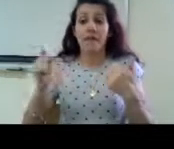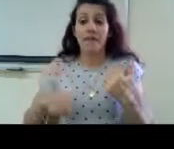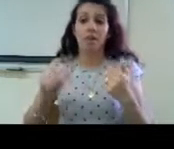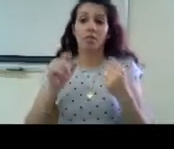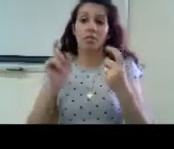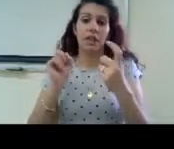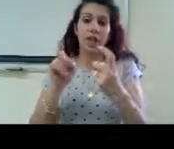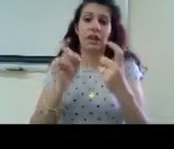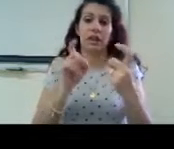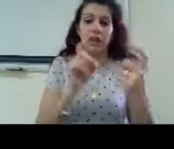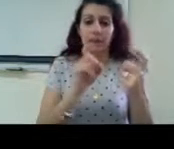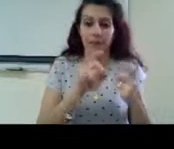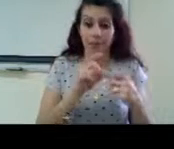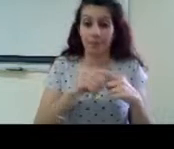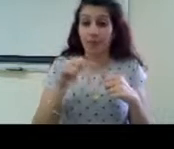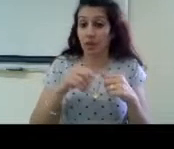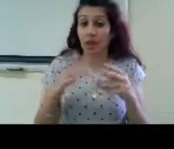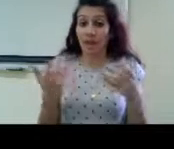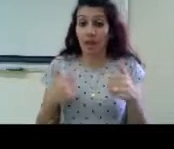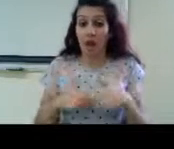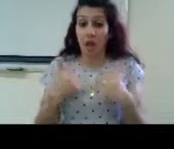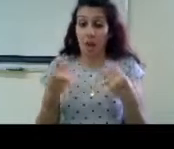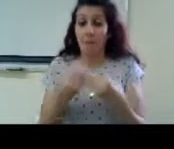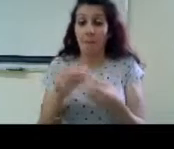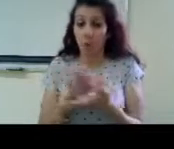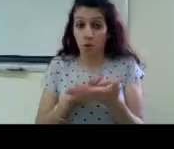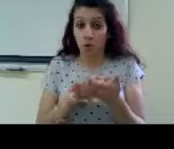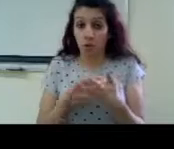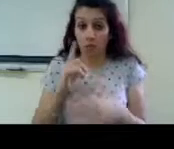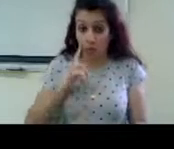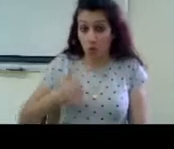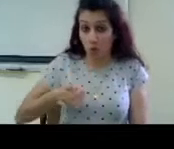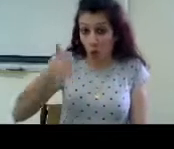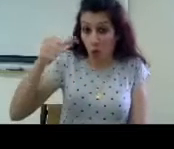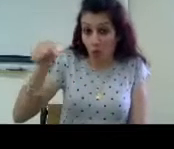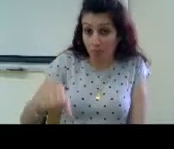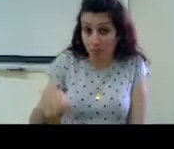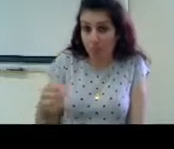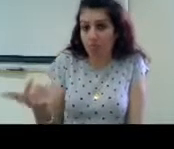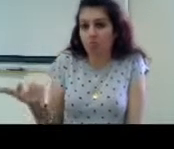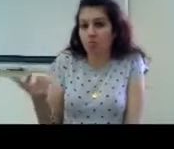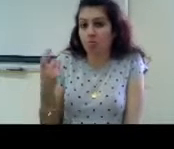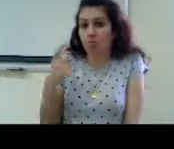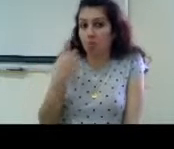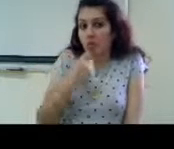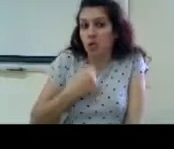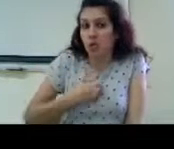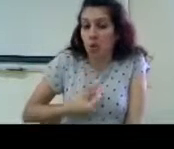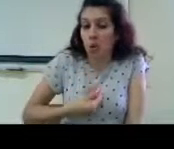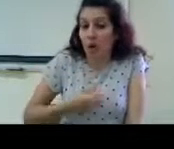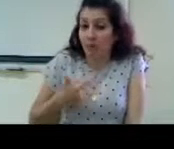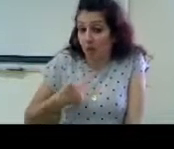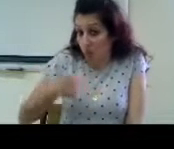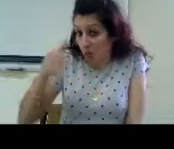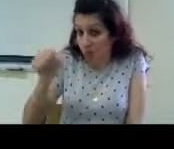education girls become pregnant in during birth during this turn Demick and then they are not able to go back to school